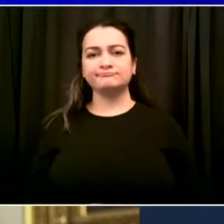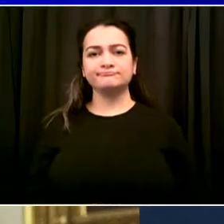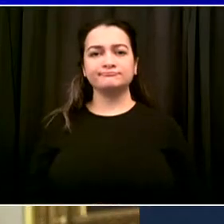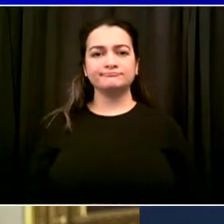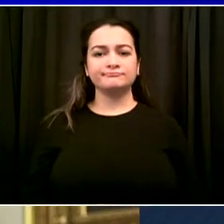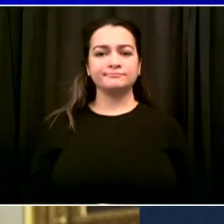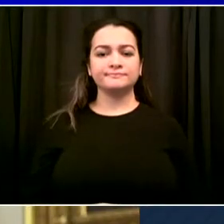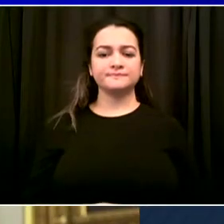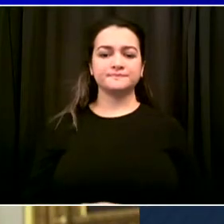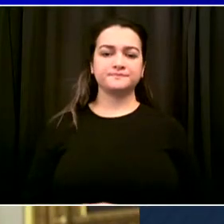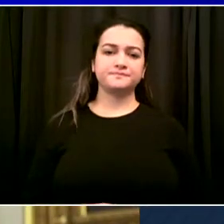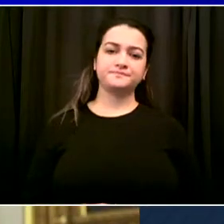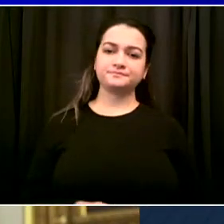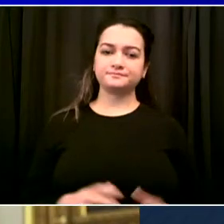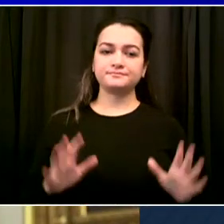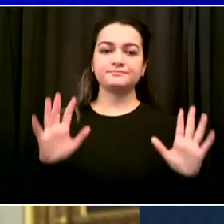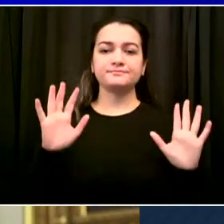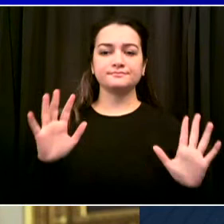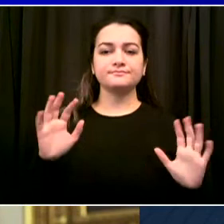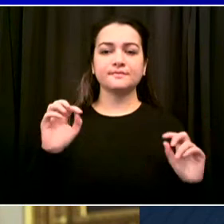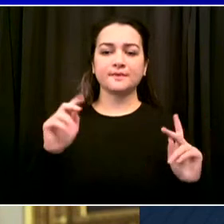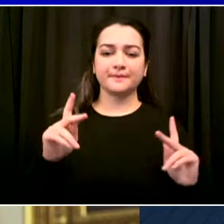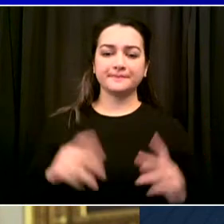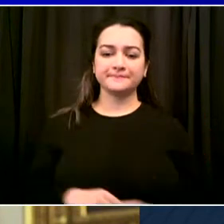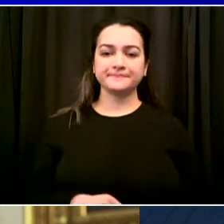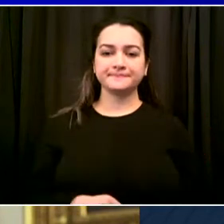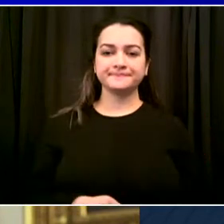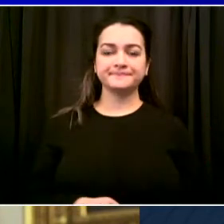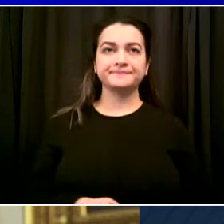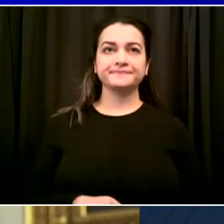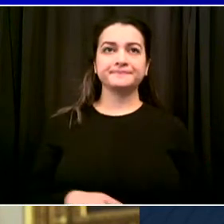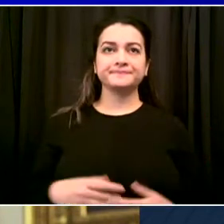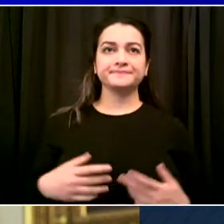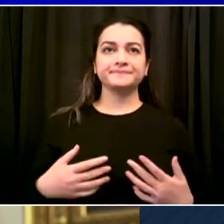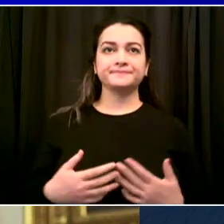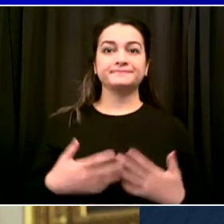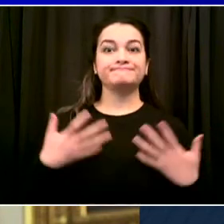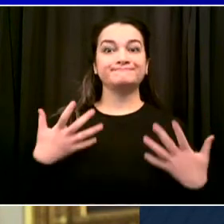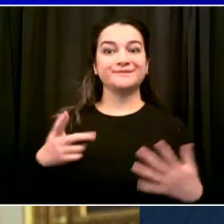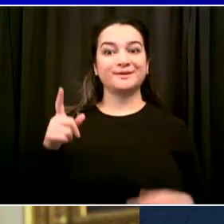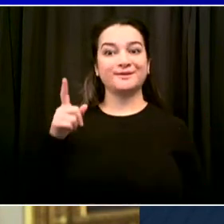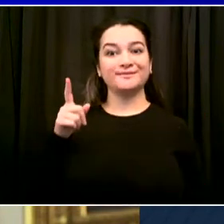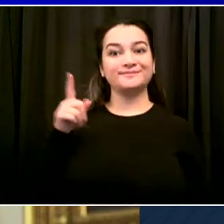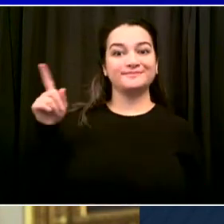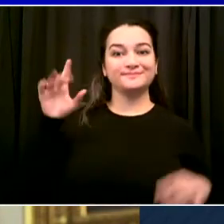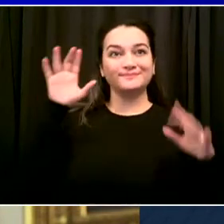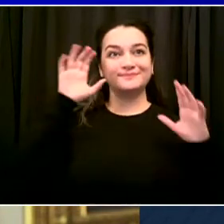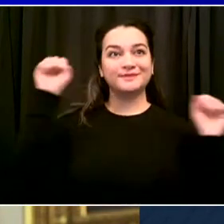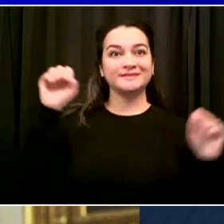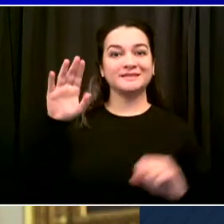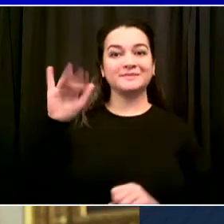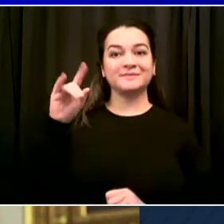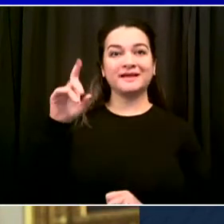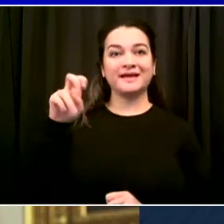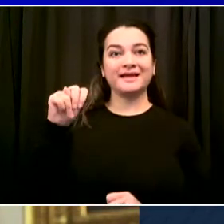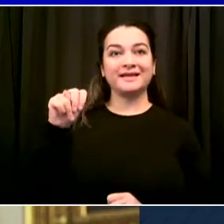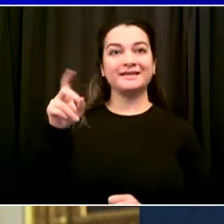ARE SEEING REAL EFFORTS IIN